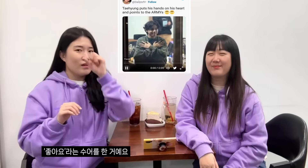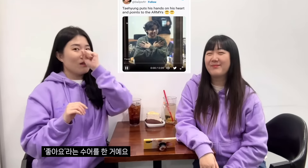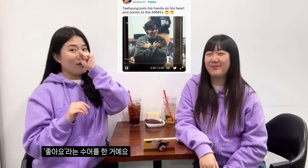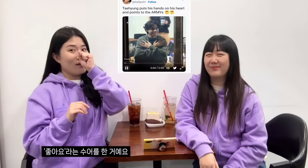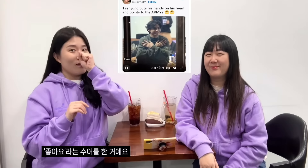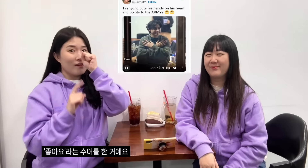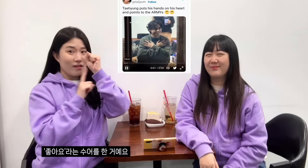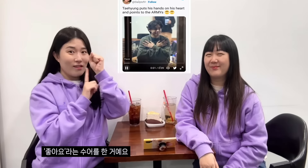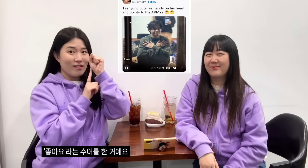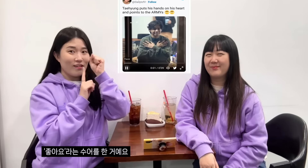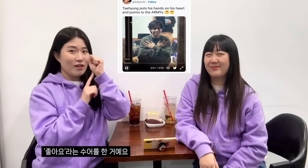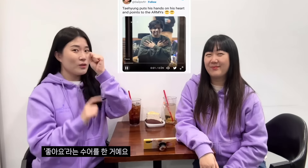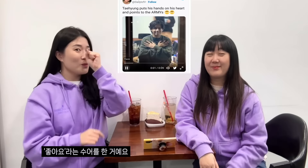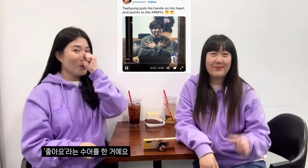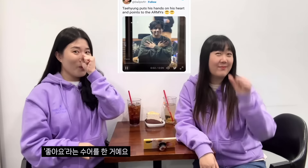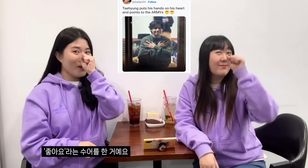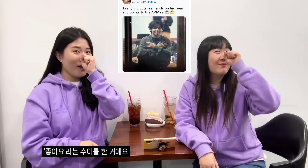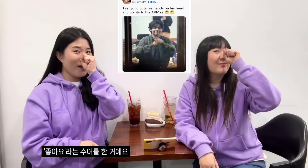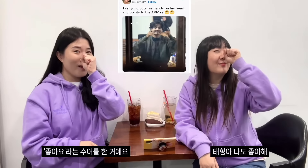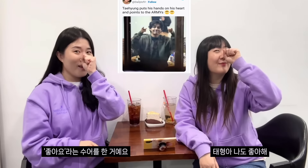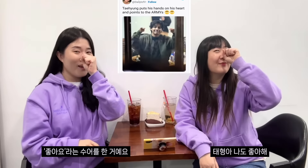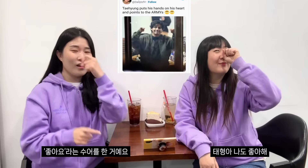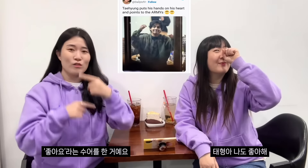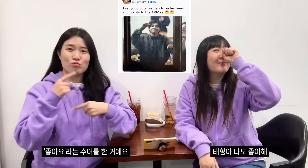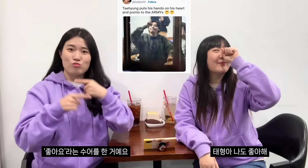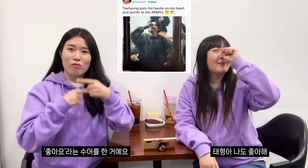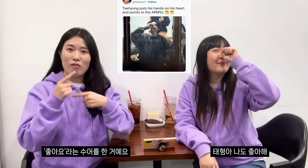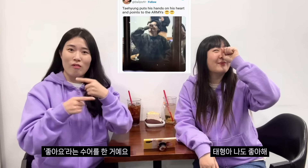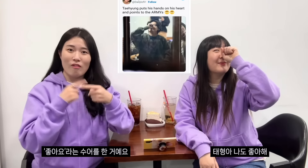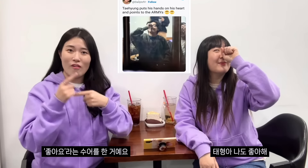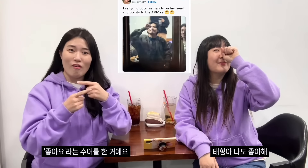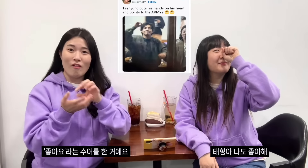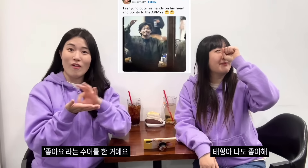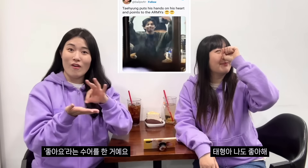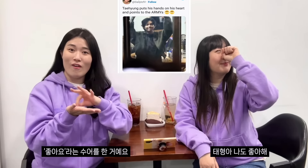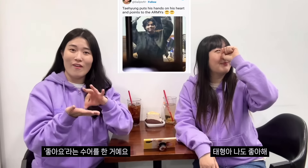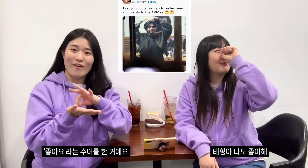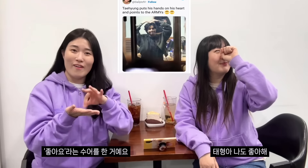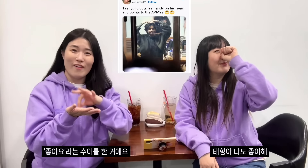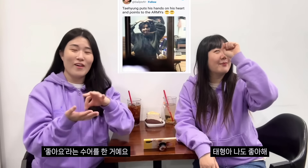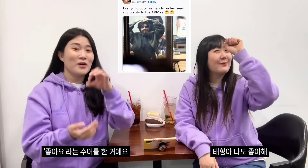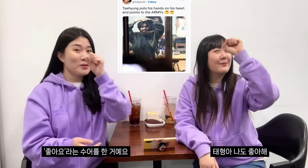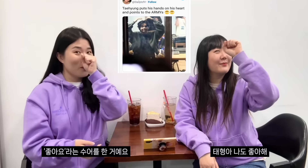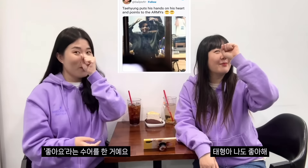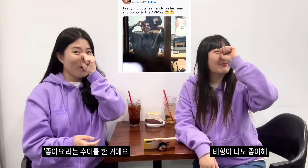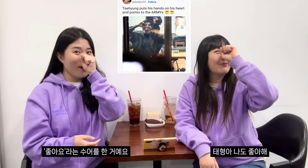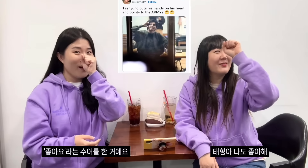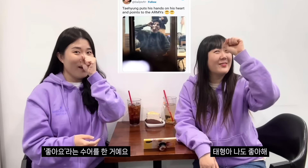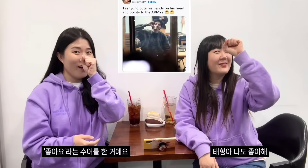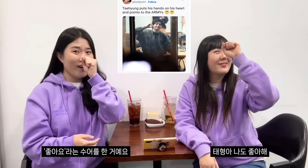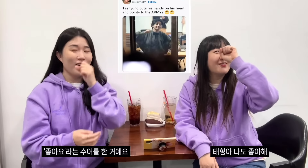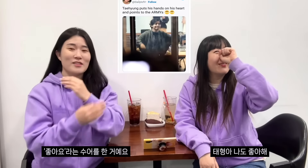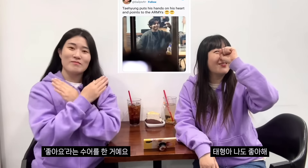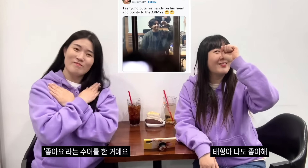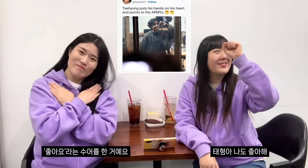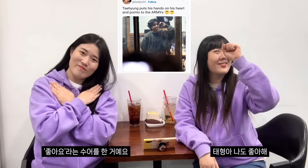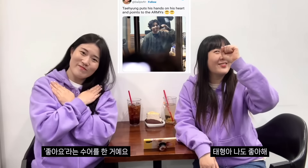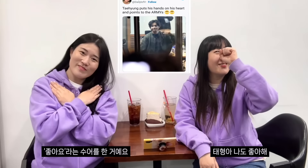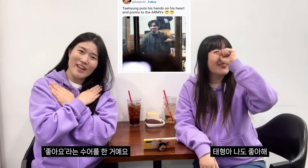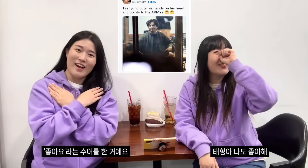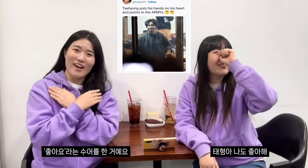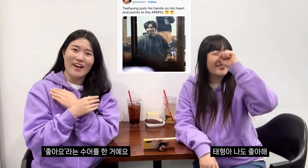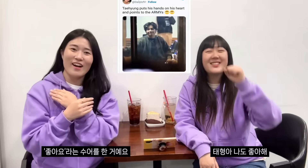He made the sign language ‘Like’.